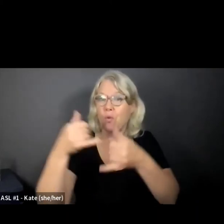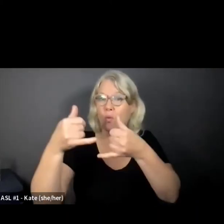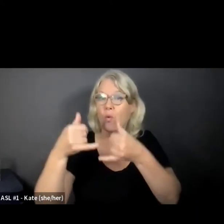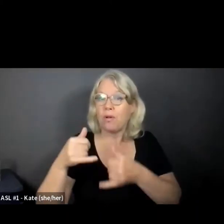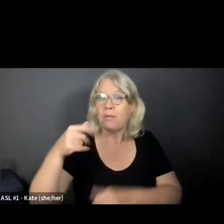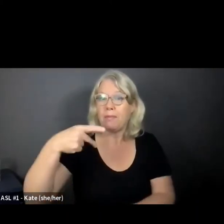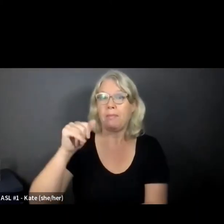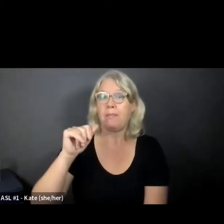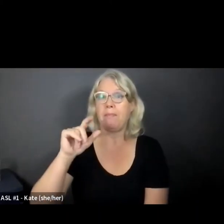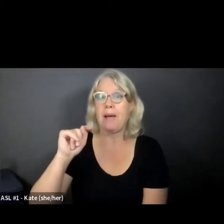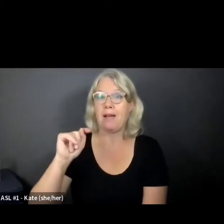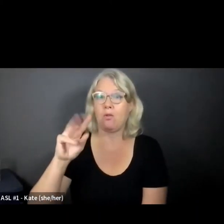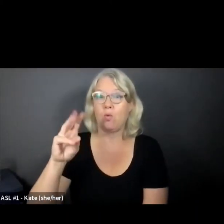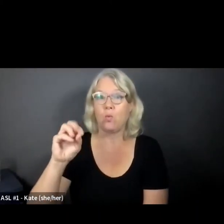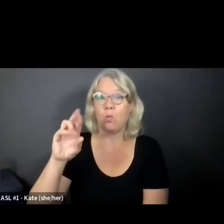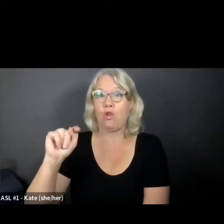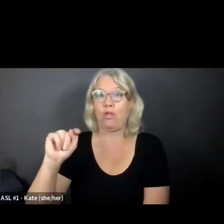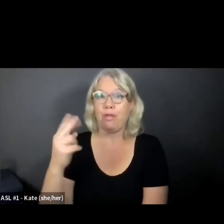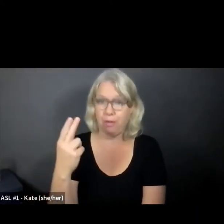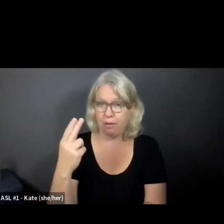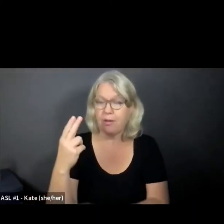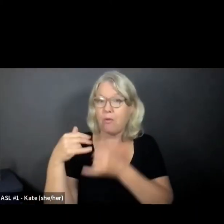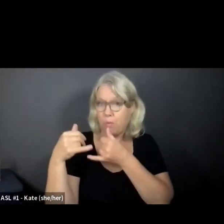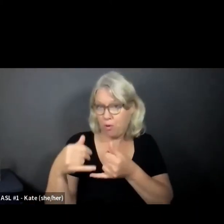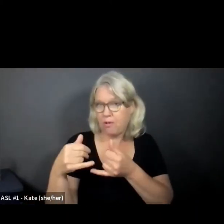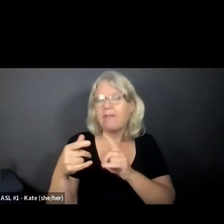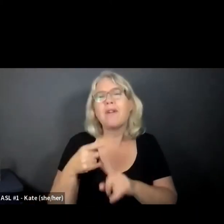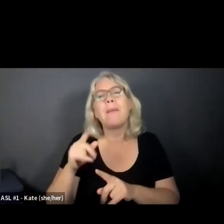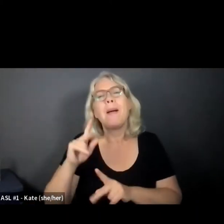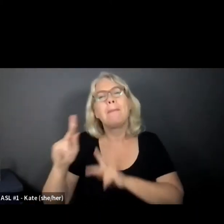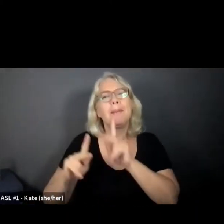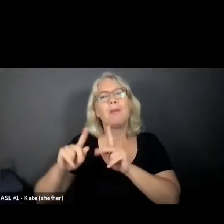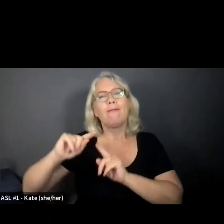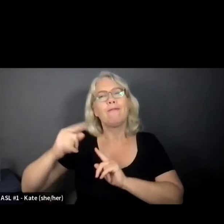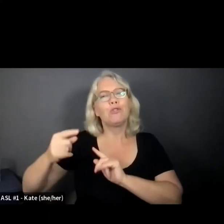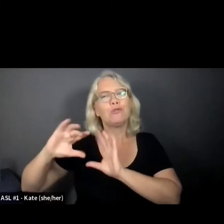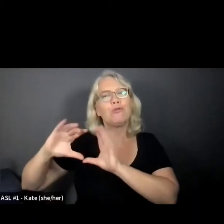CANADA IN LATE 2020, ARCH WAS AWARDED THE MUSCULAR DISTROPHY CANADA'S LEADERSHIP IN